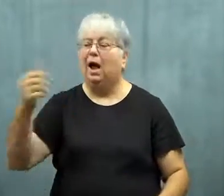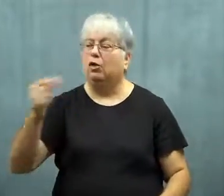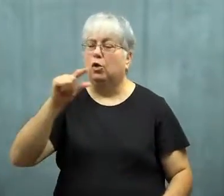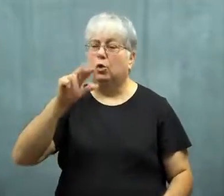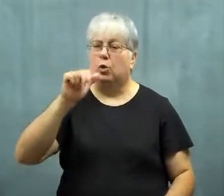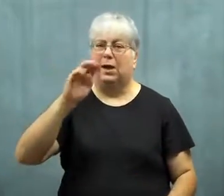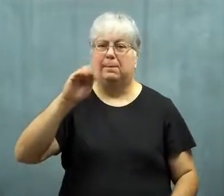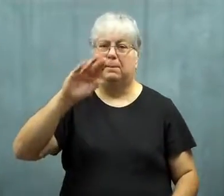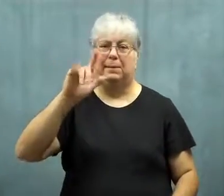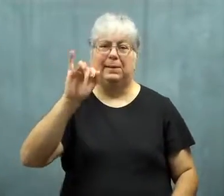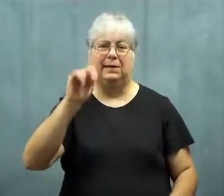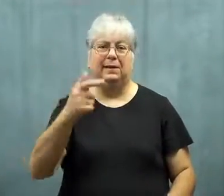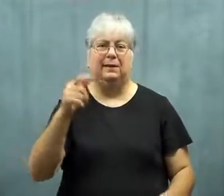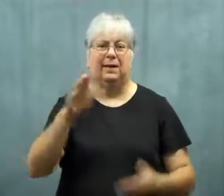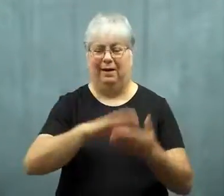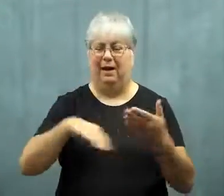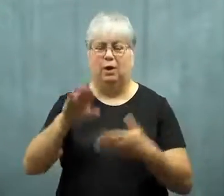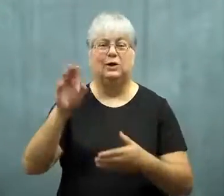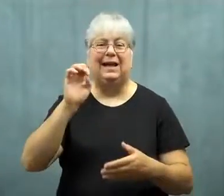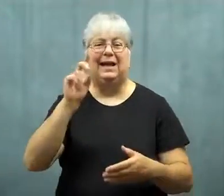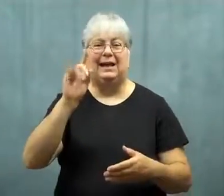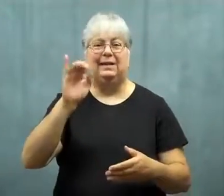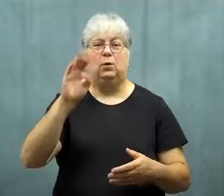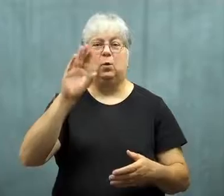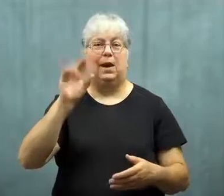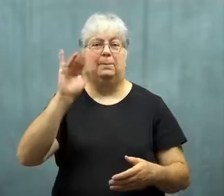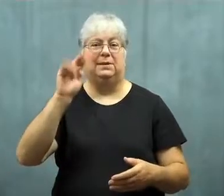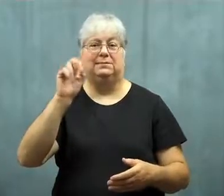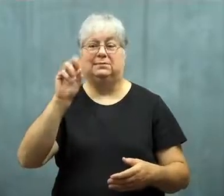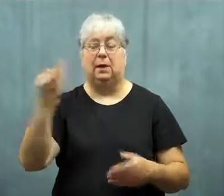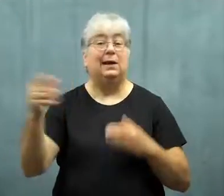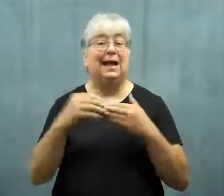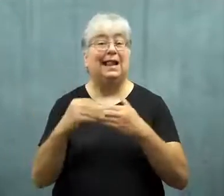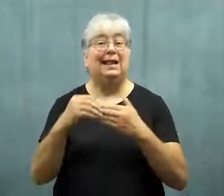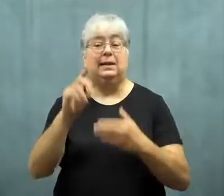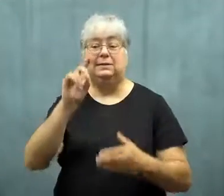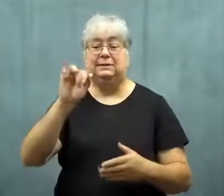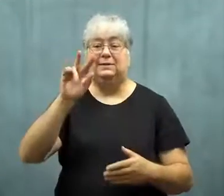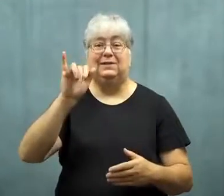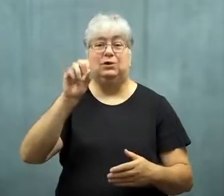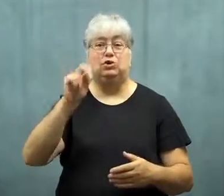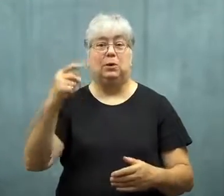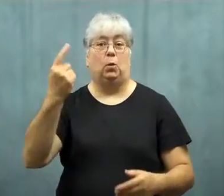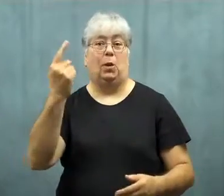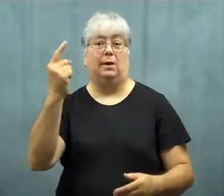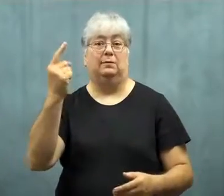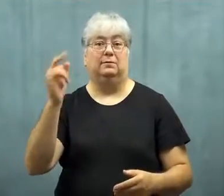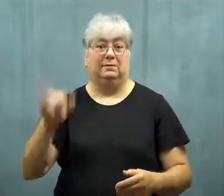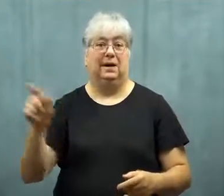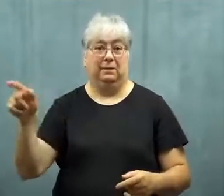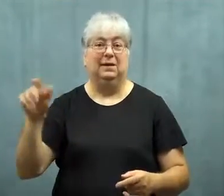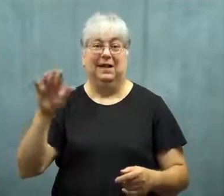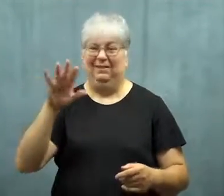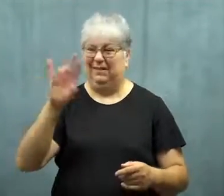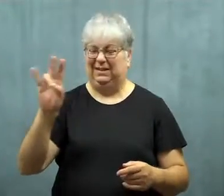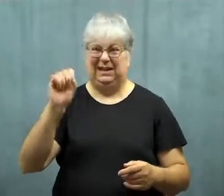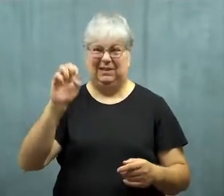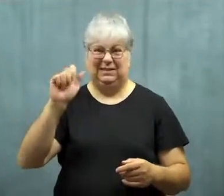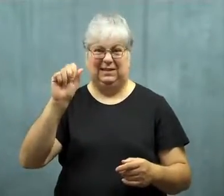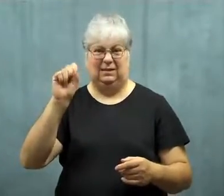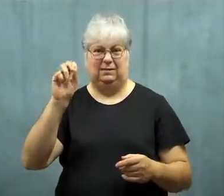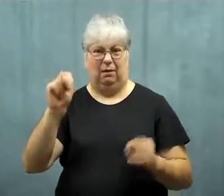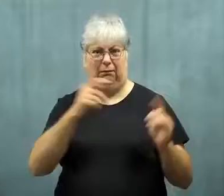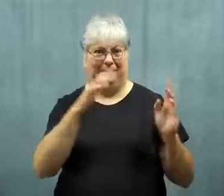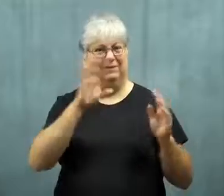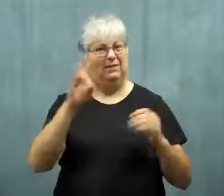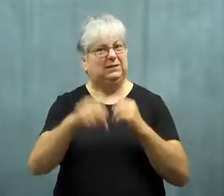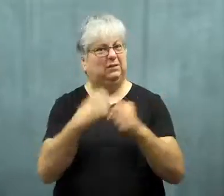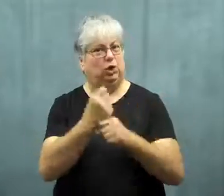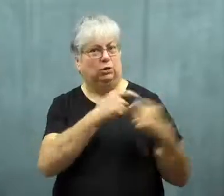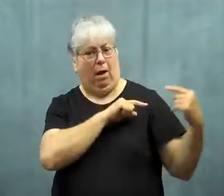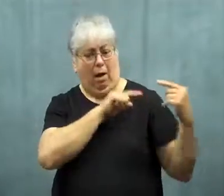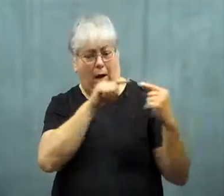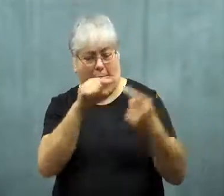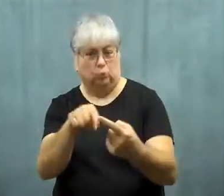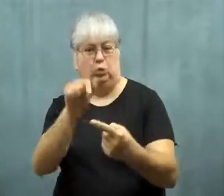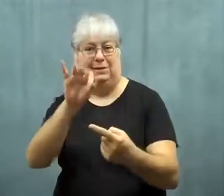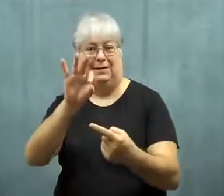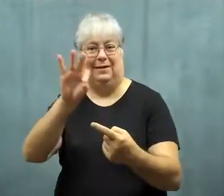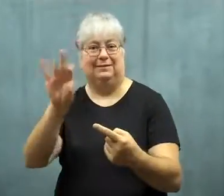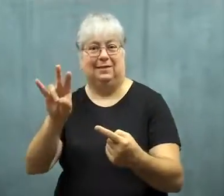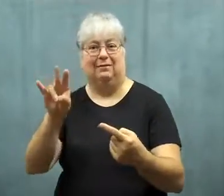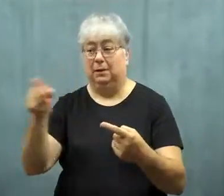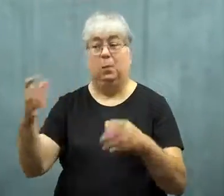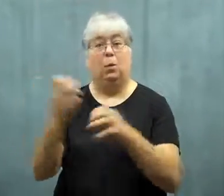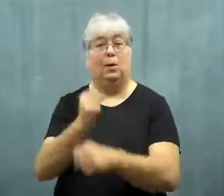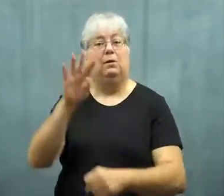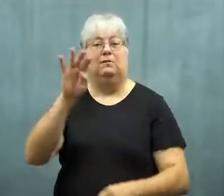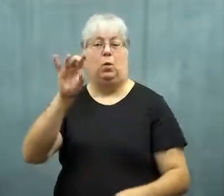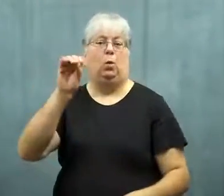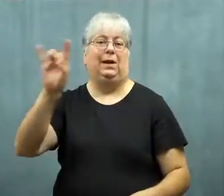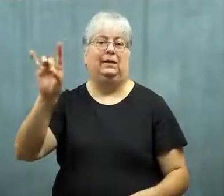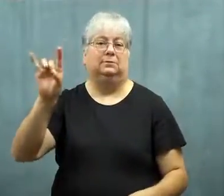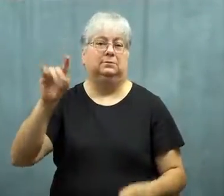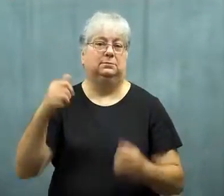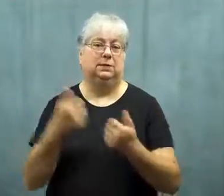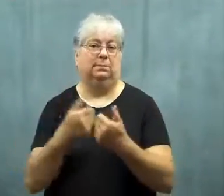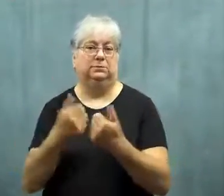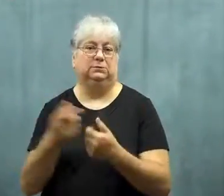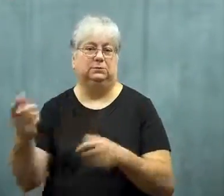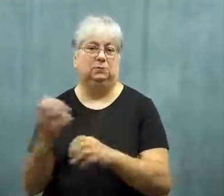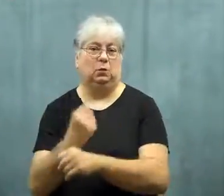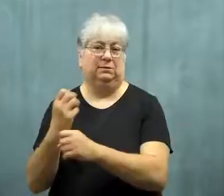Grambling's Eddie Robinson led the division 1 tally during 57 seasons til 1997,